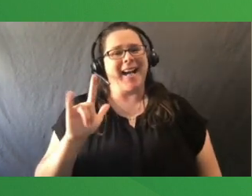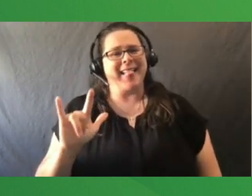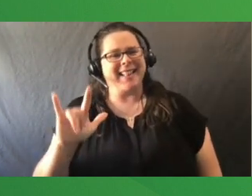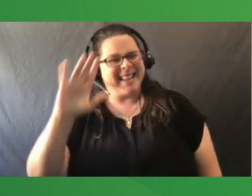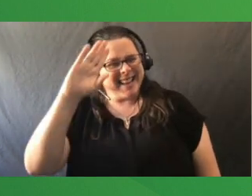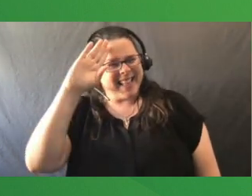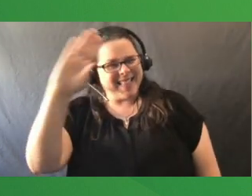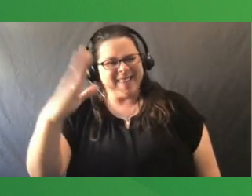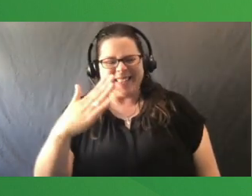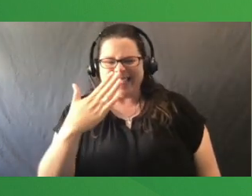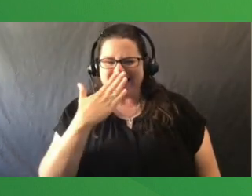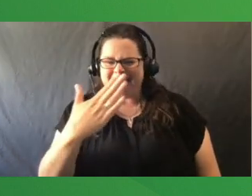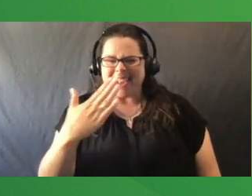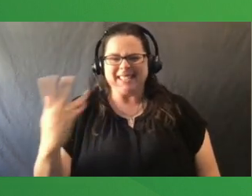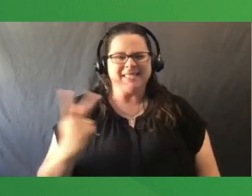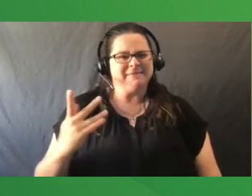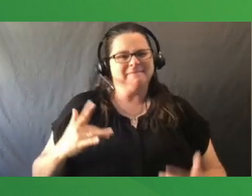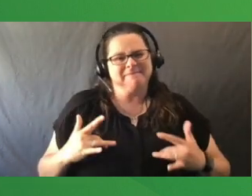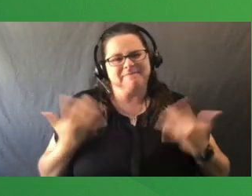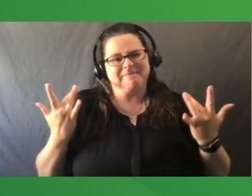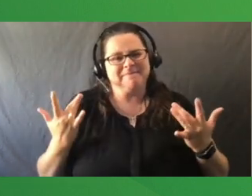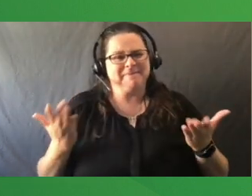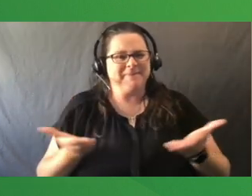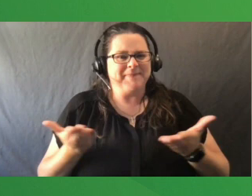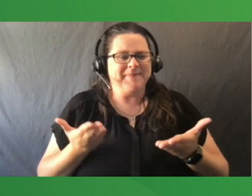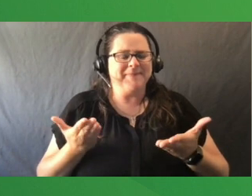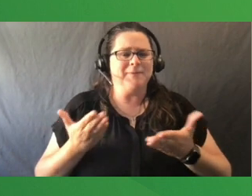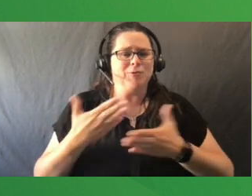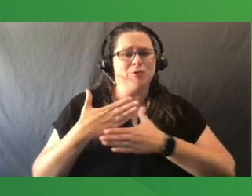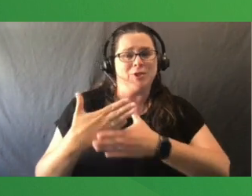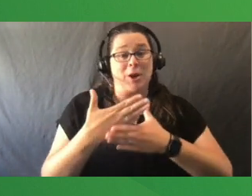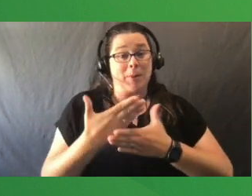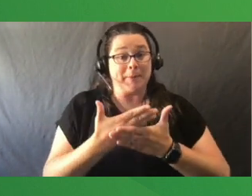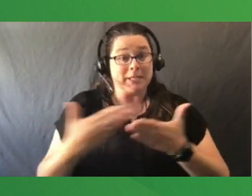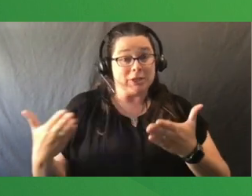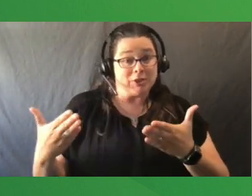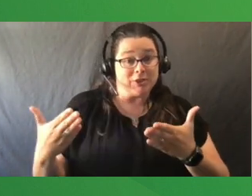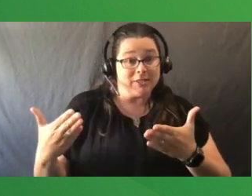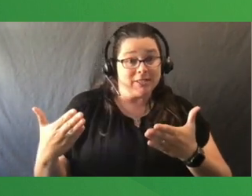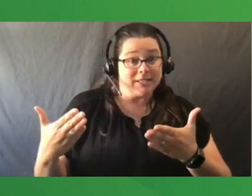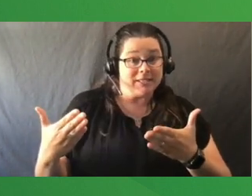We're really happy to be here and share our materials. Do you wanna say a quick hello, Patrice?